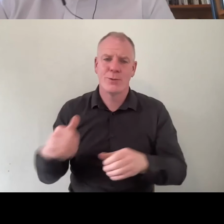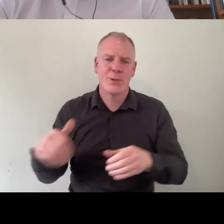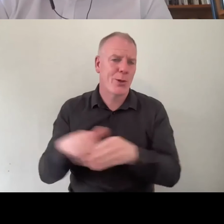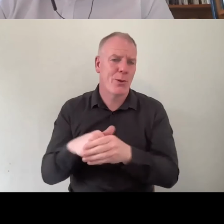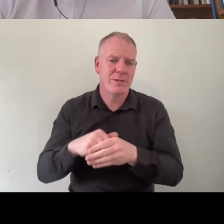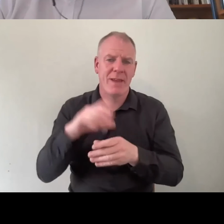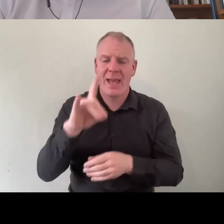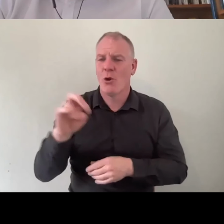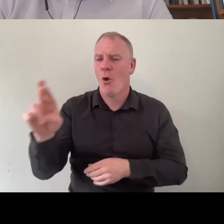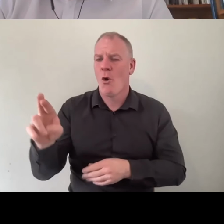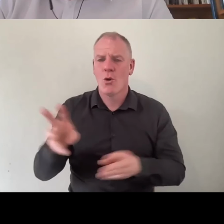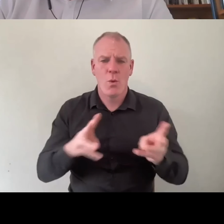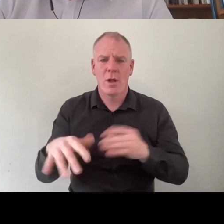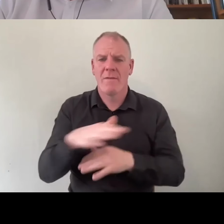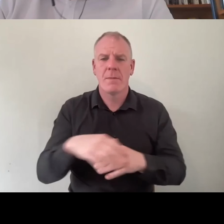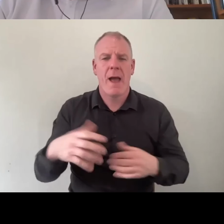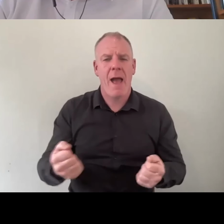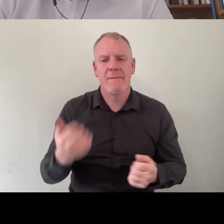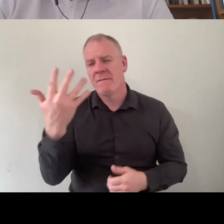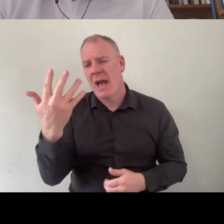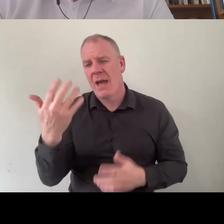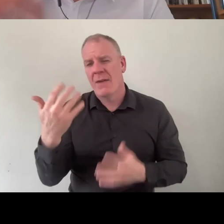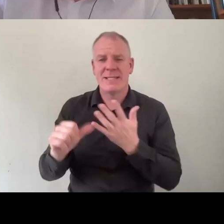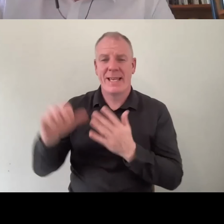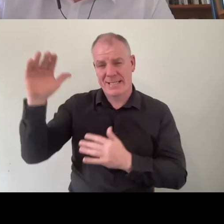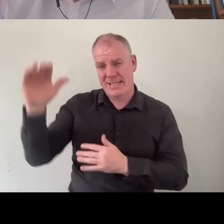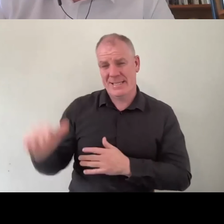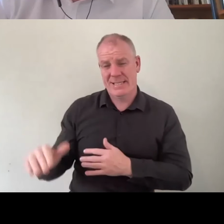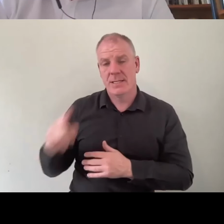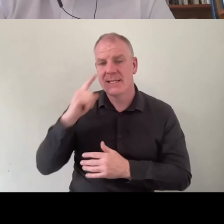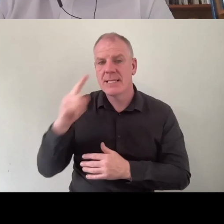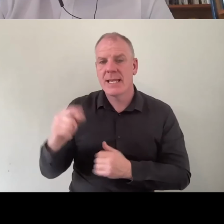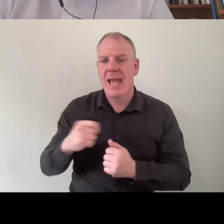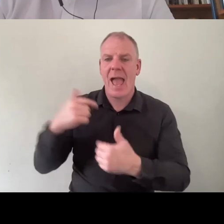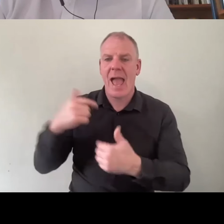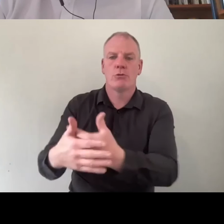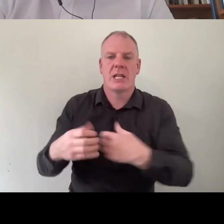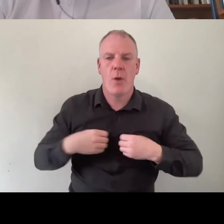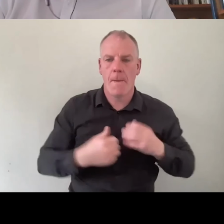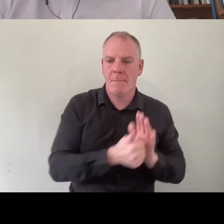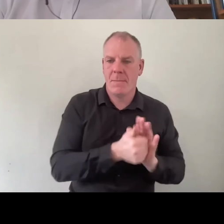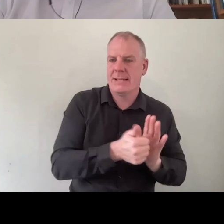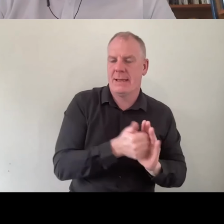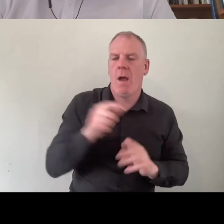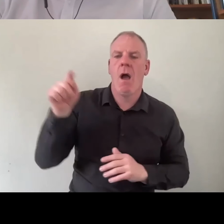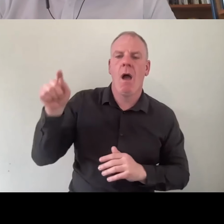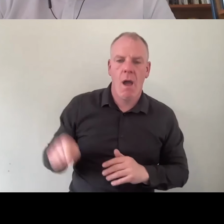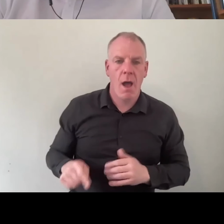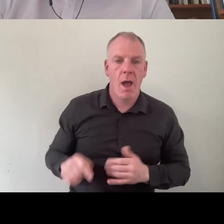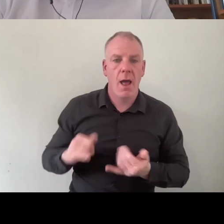but five or six areas that you look at, outside of the built environment and so on, things like inclusive recruitment,